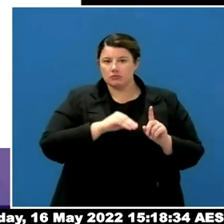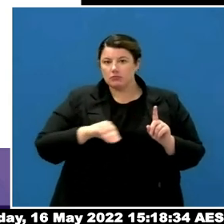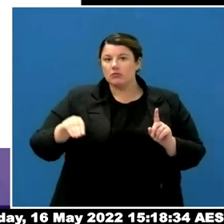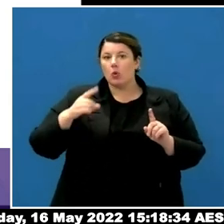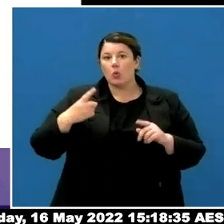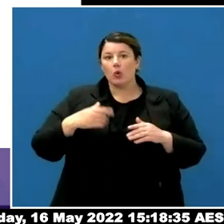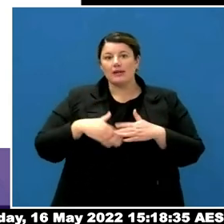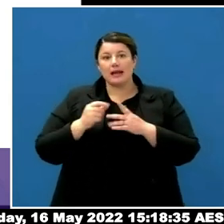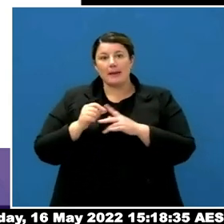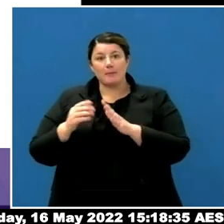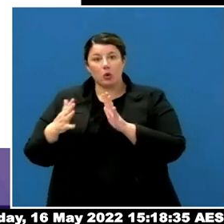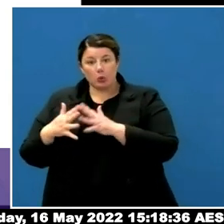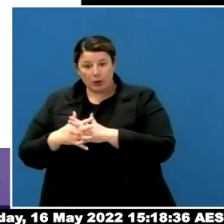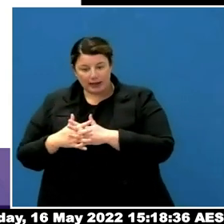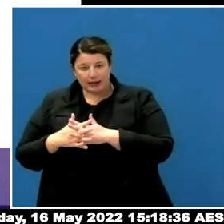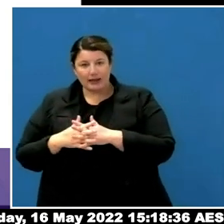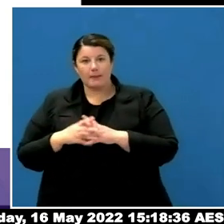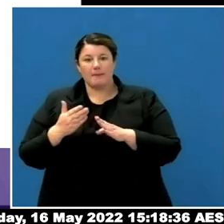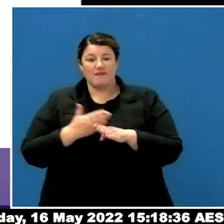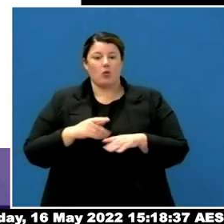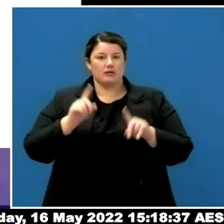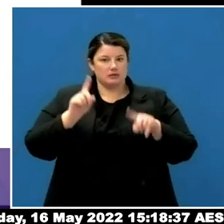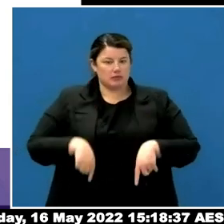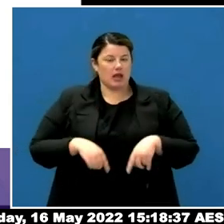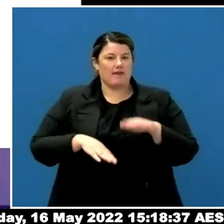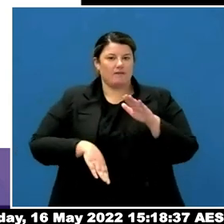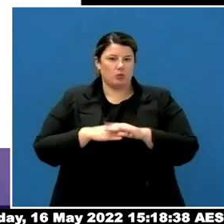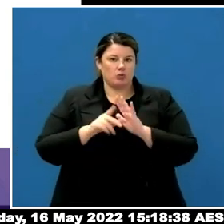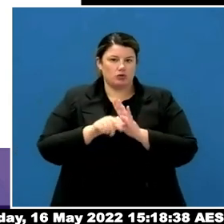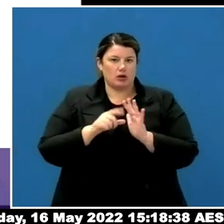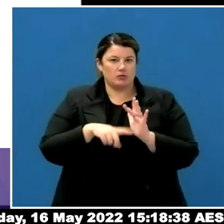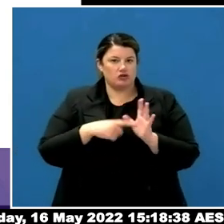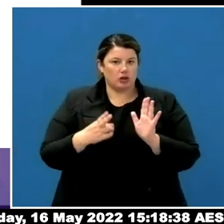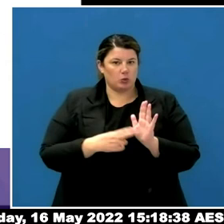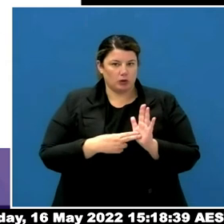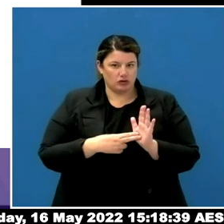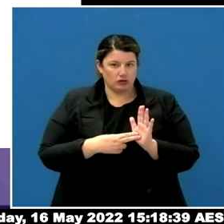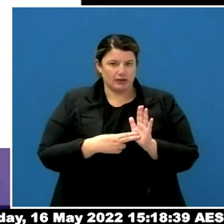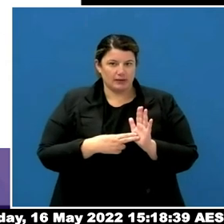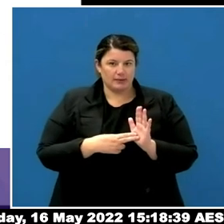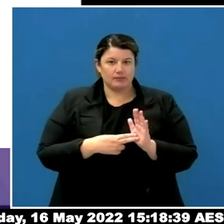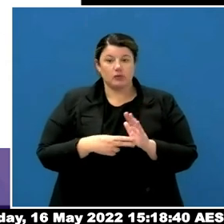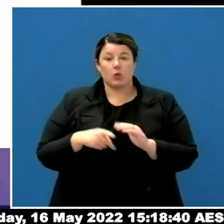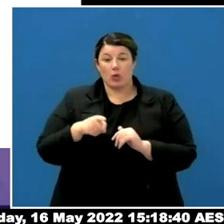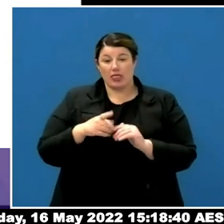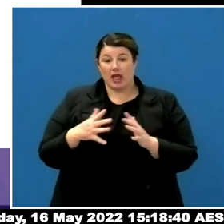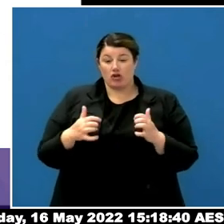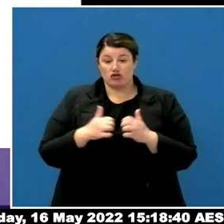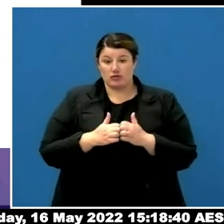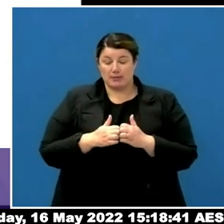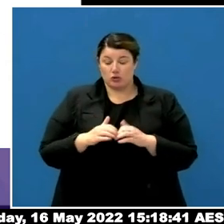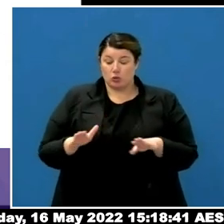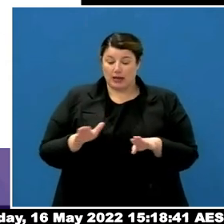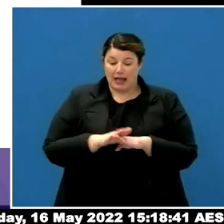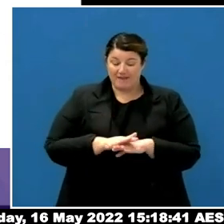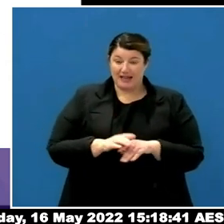I believe this was to cover that period while he was still at school. So 2018 is, as I said to you earlier -